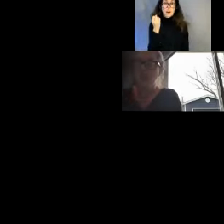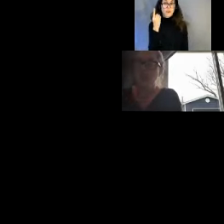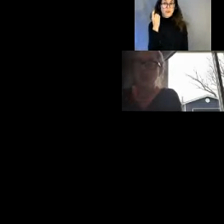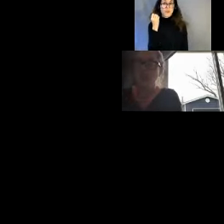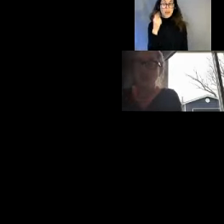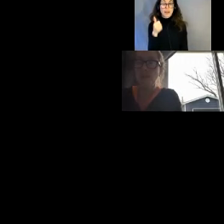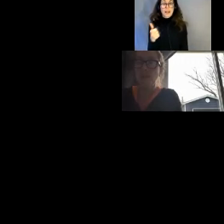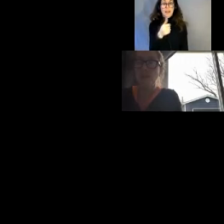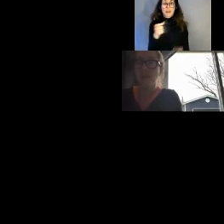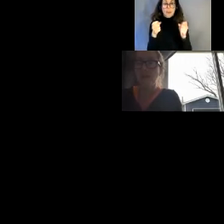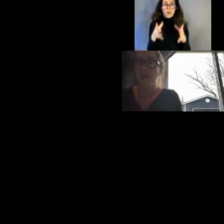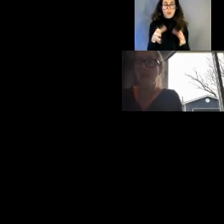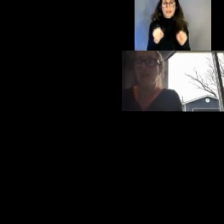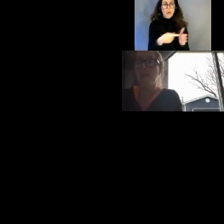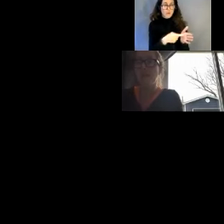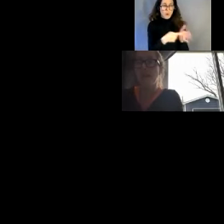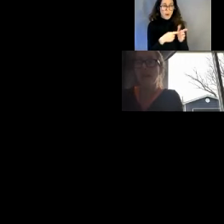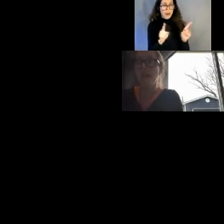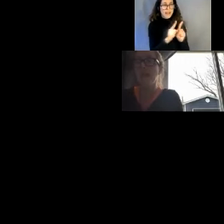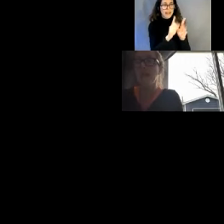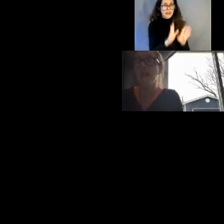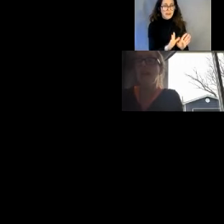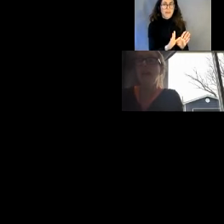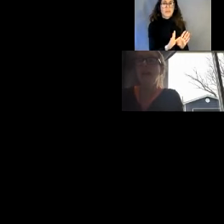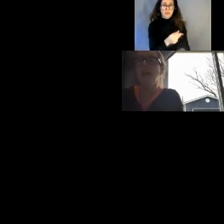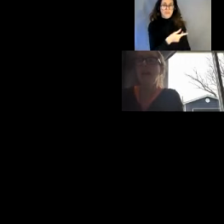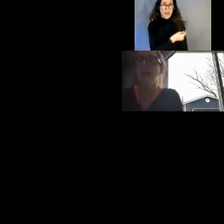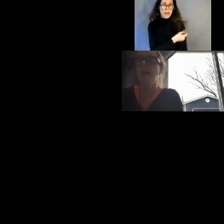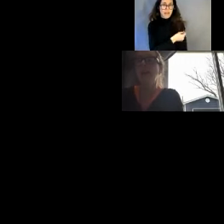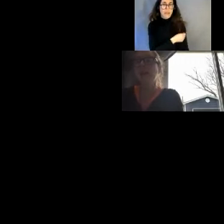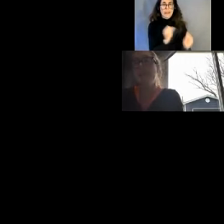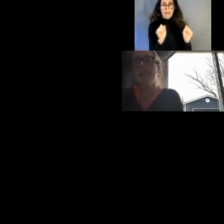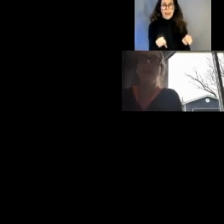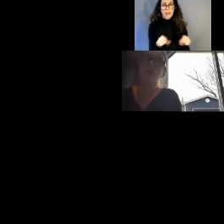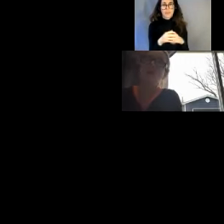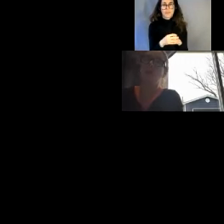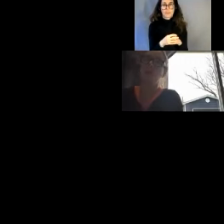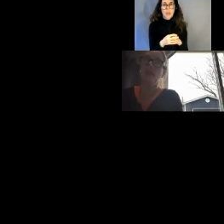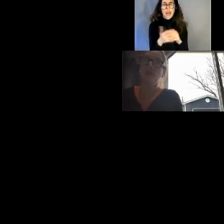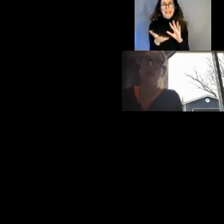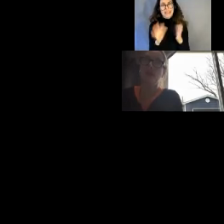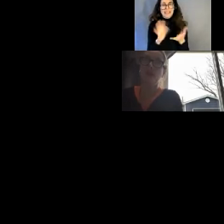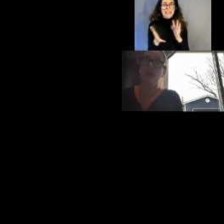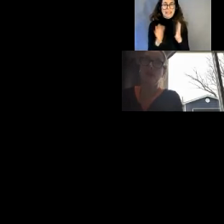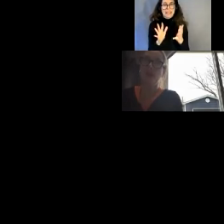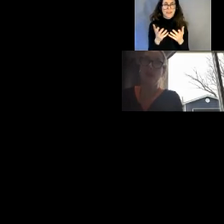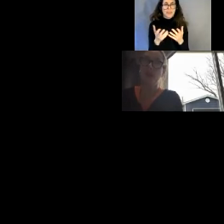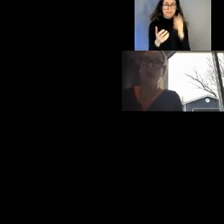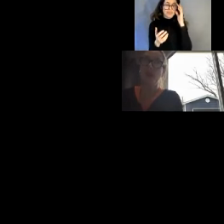woman, 5'10" with blond hair . And thank you for the question. It is our understanding that self-